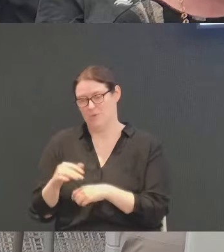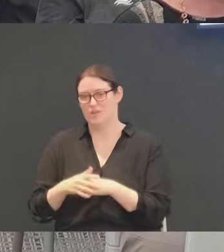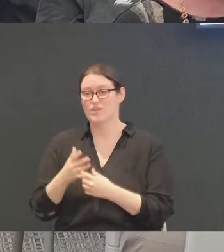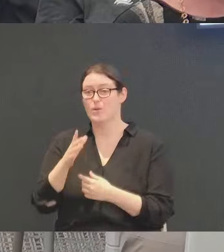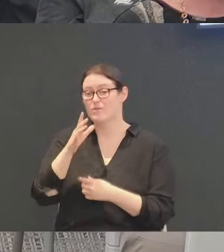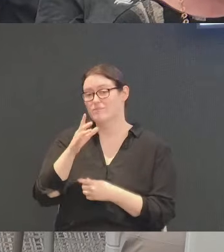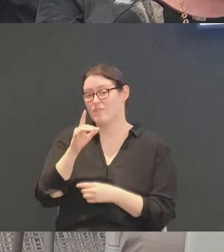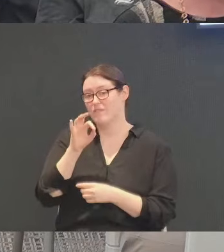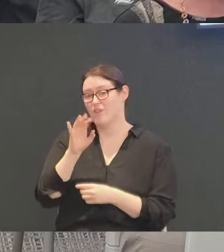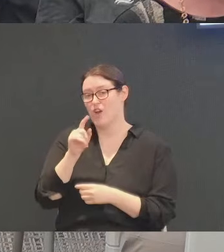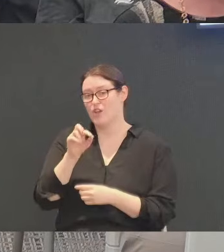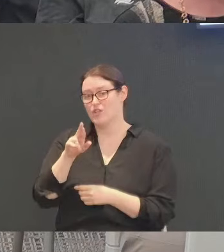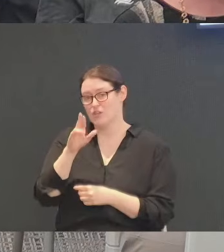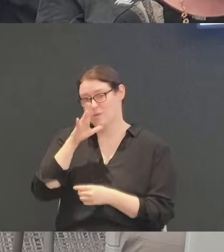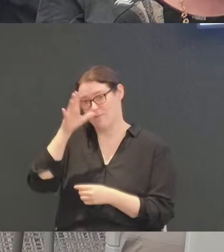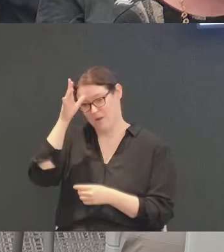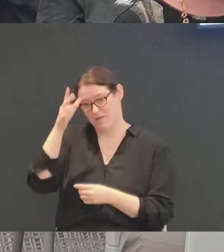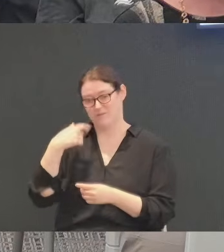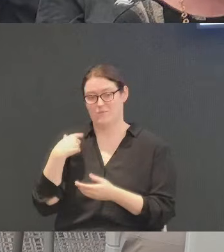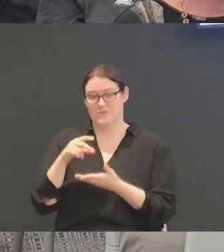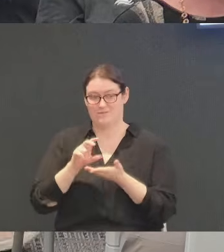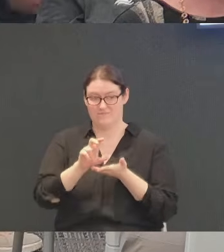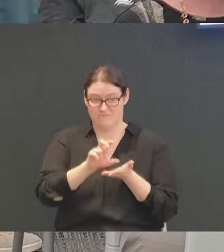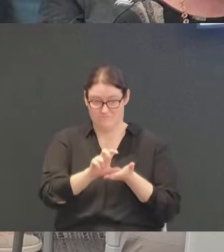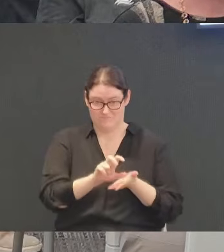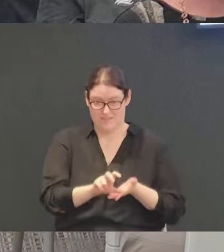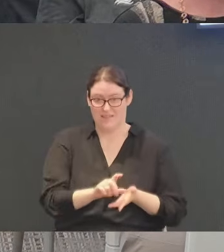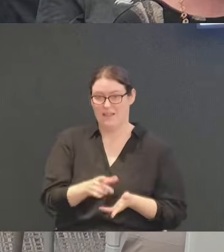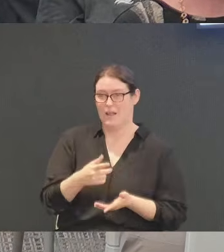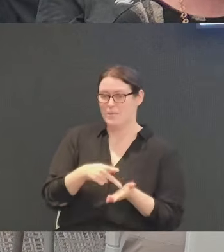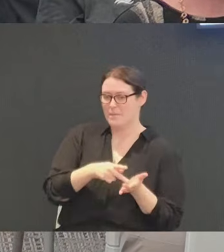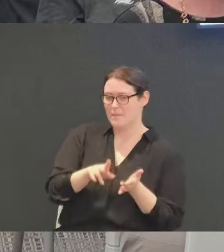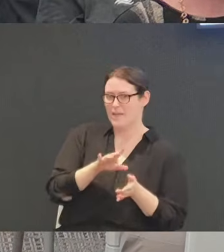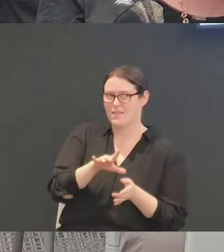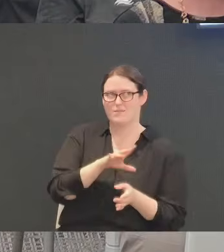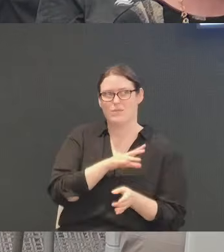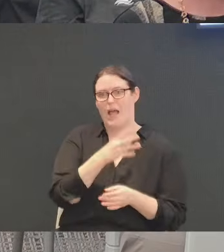through Levy funding helps pay for the children to participate in extracurricular activities,